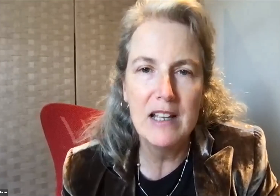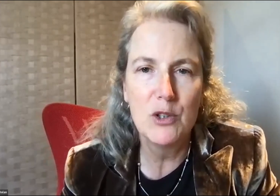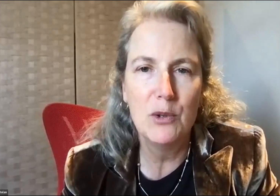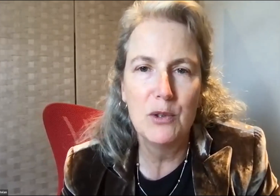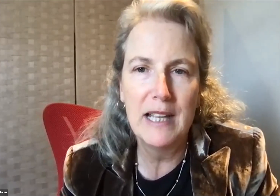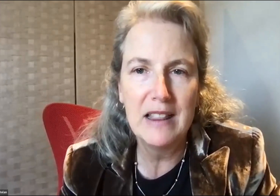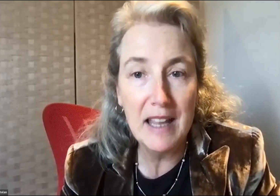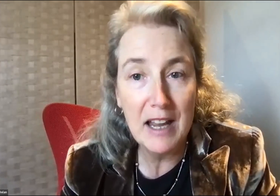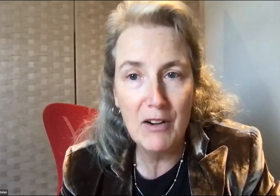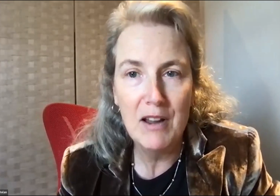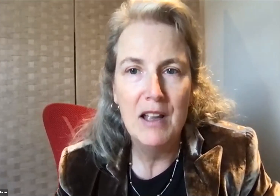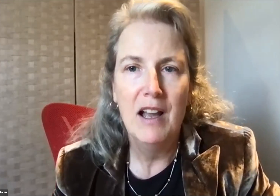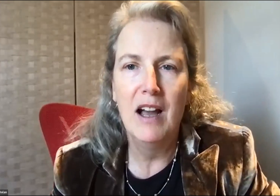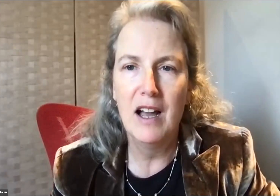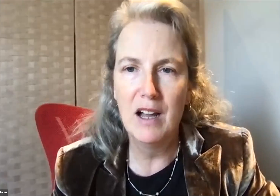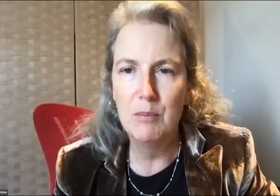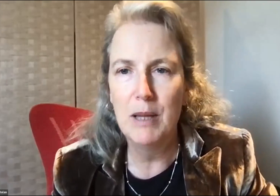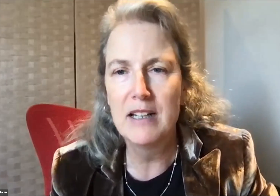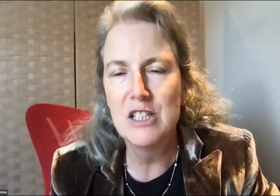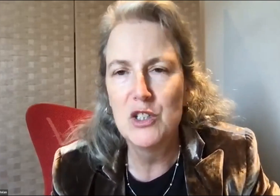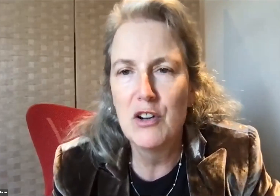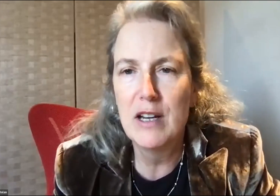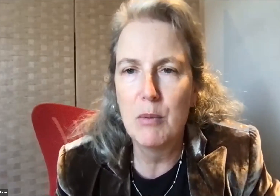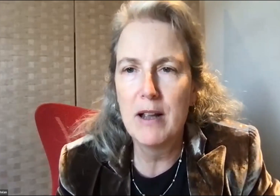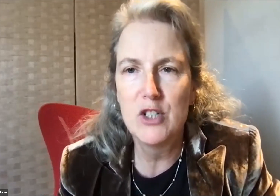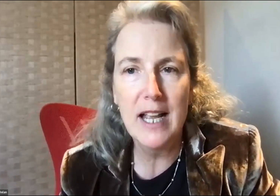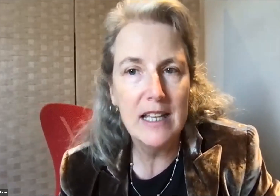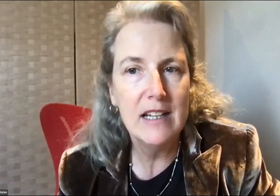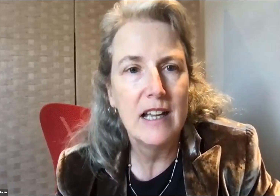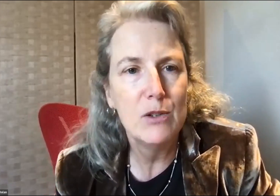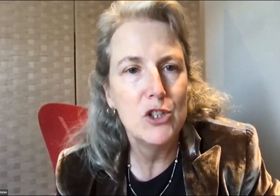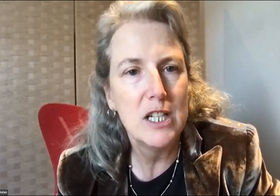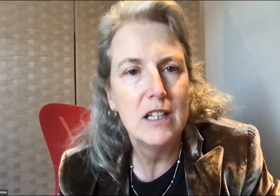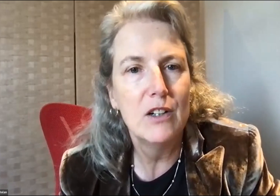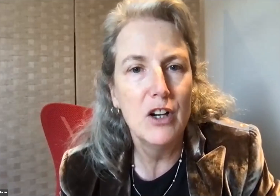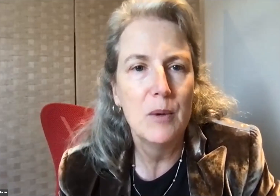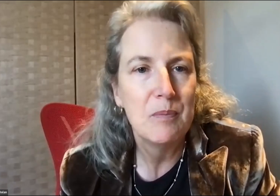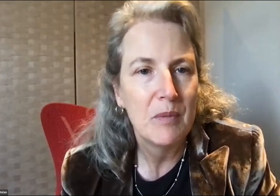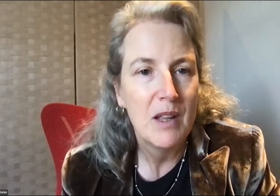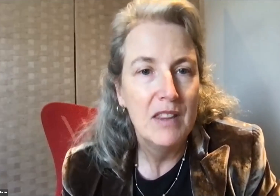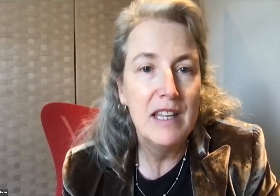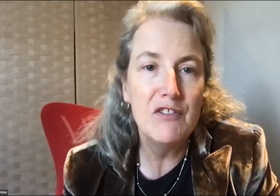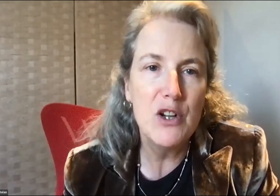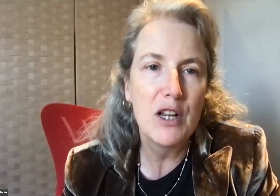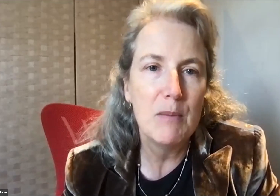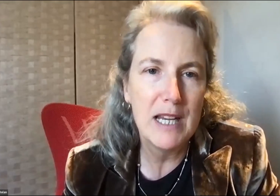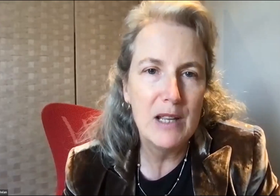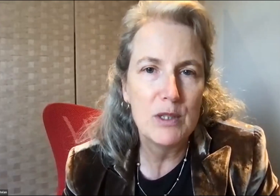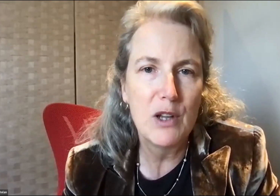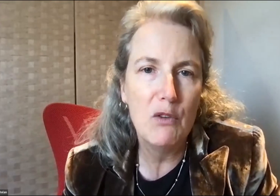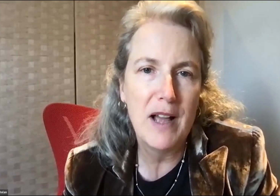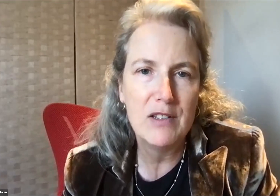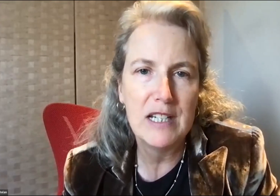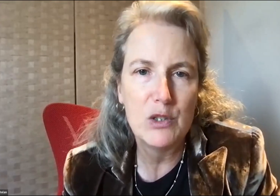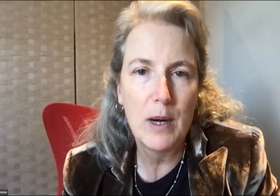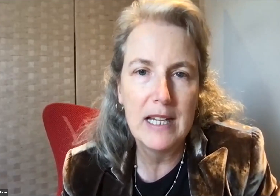A white woman with graying shoulder length here black t-shirt and a brown Jacket and I use she and her. The Fdr.